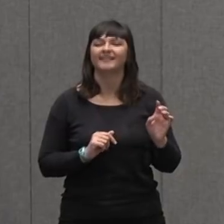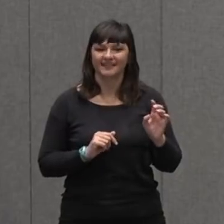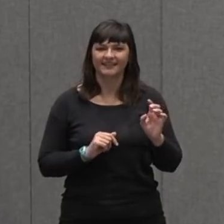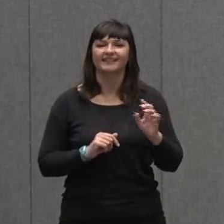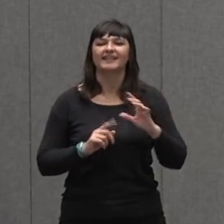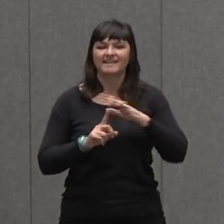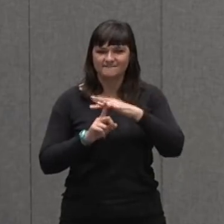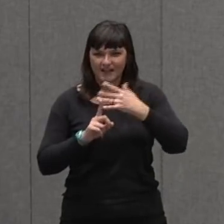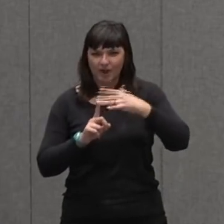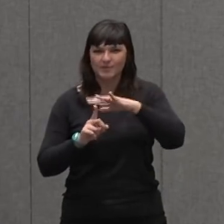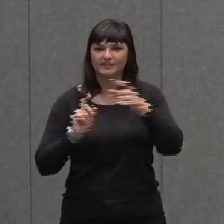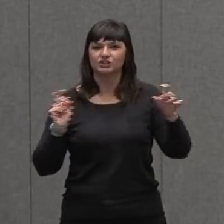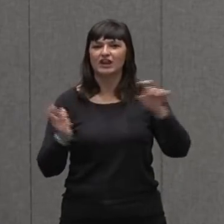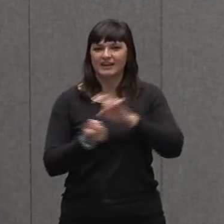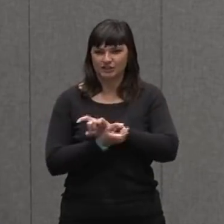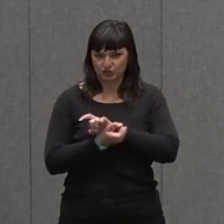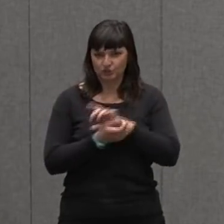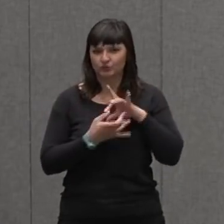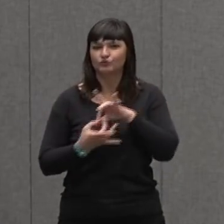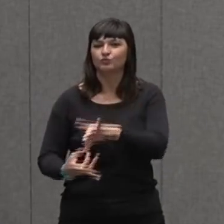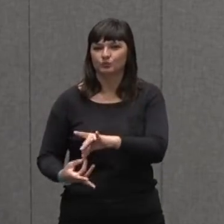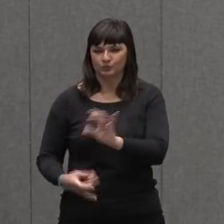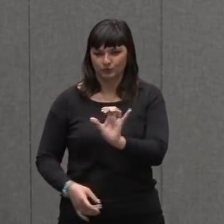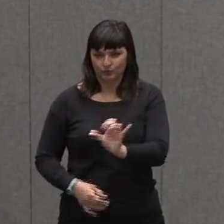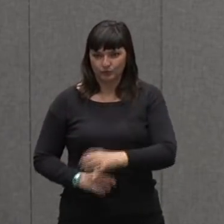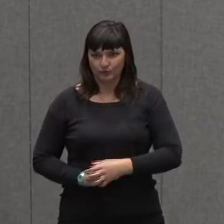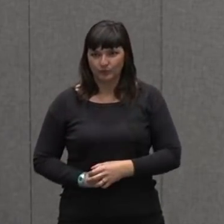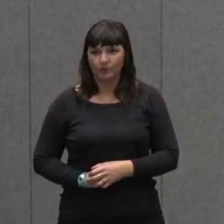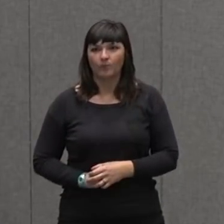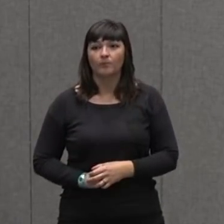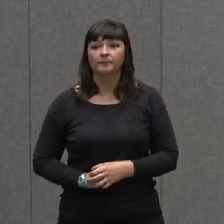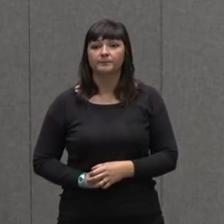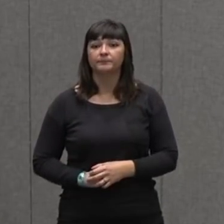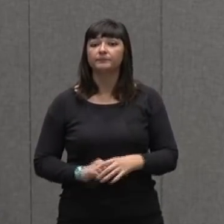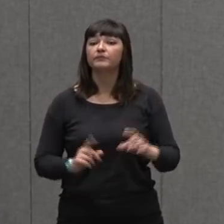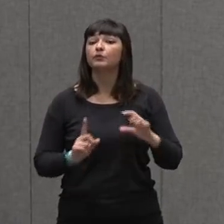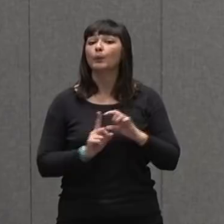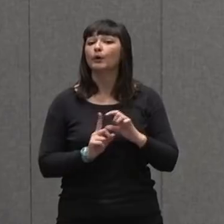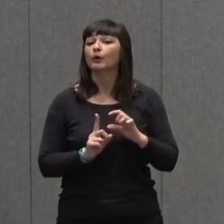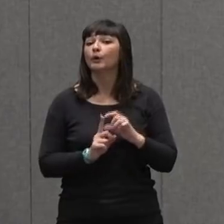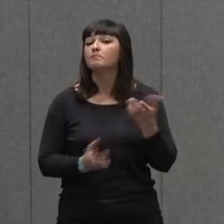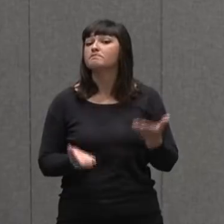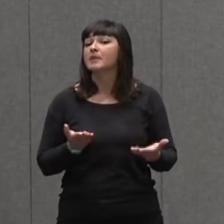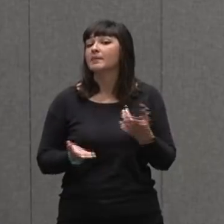that talks about some of those changes, as well. Now this word you may have seen before, but let me